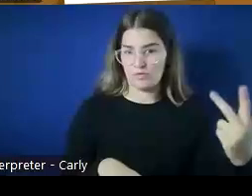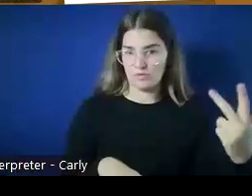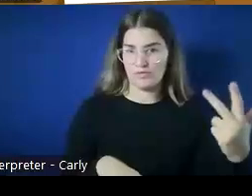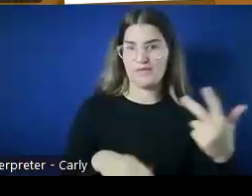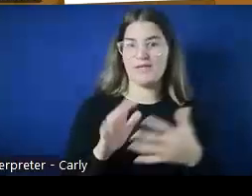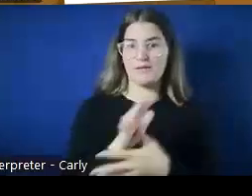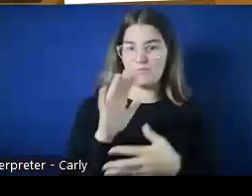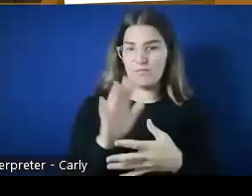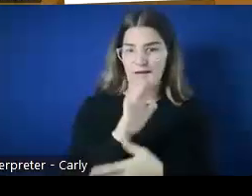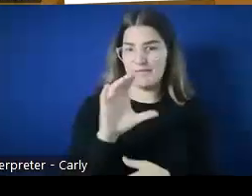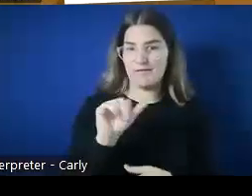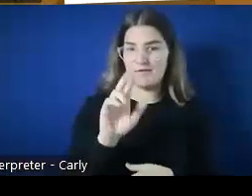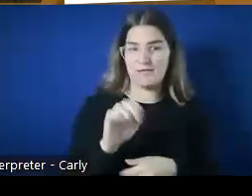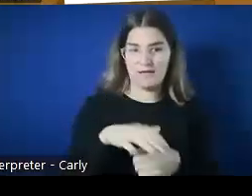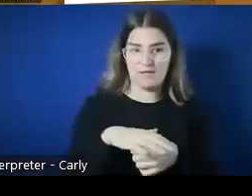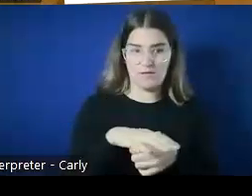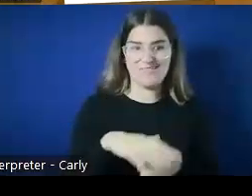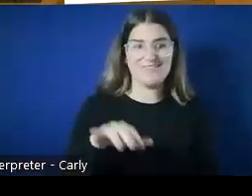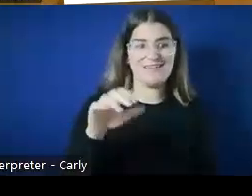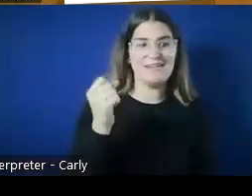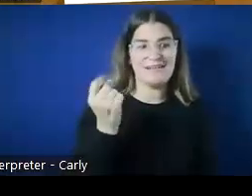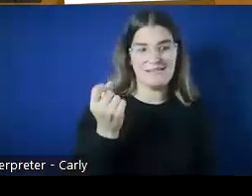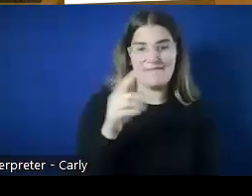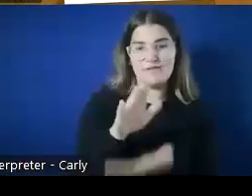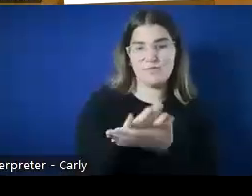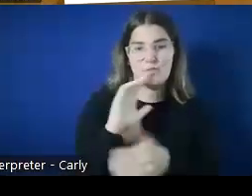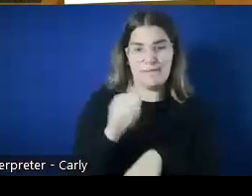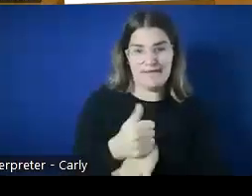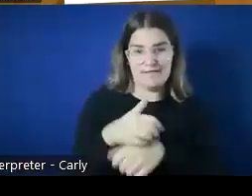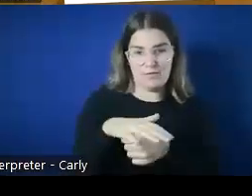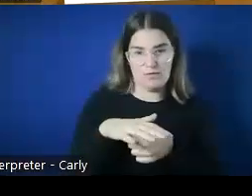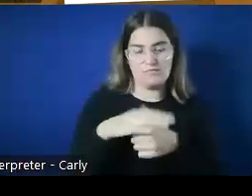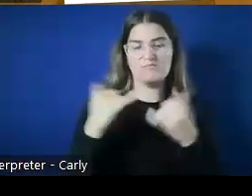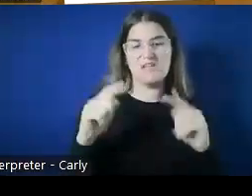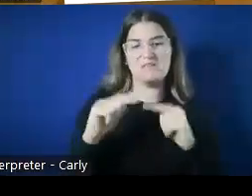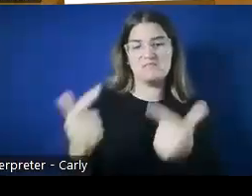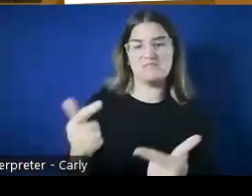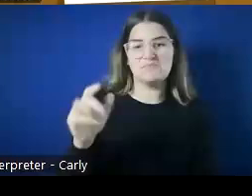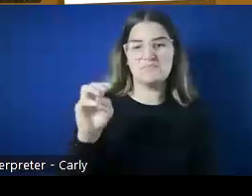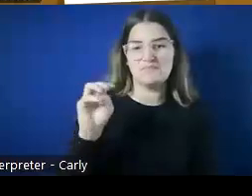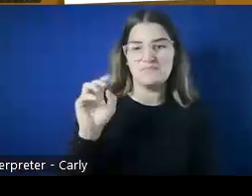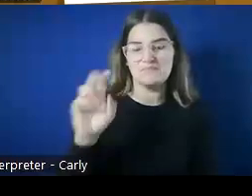and 11 School based sites so now I'm going to turn it over to Dr small to talk more about the Urgent